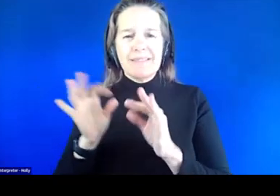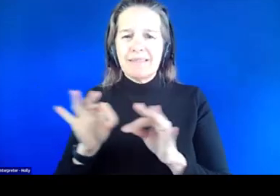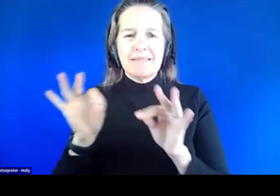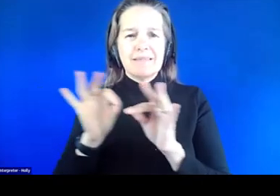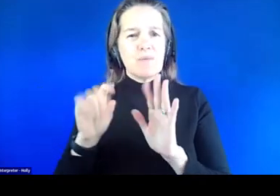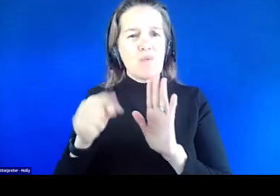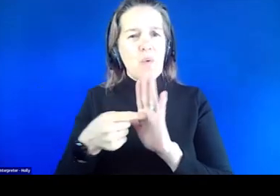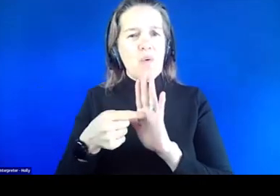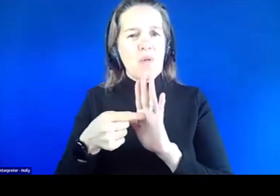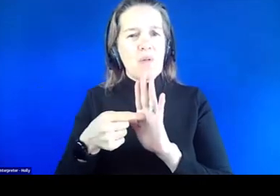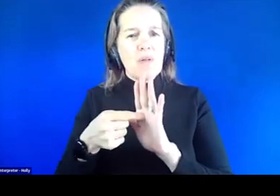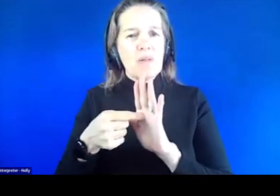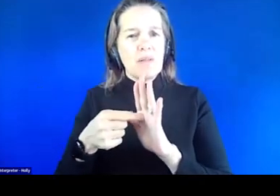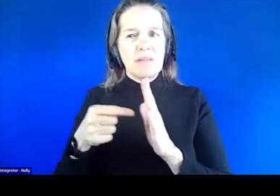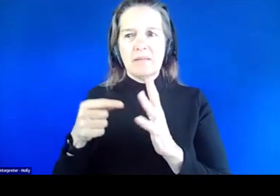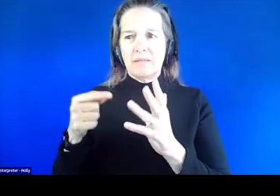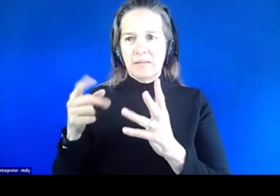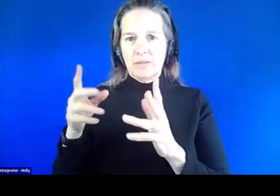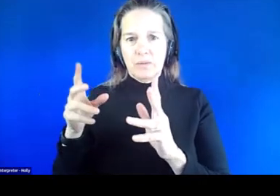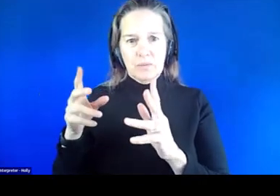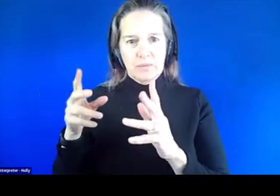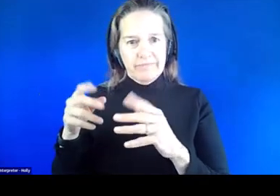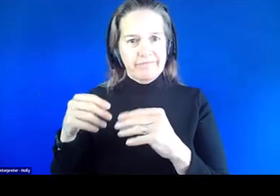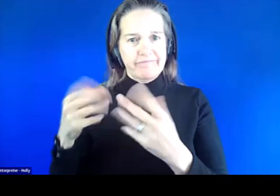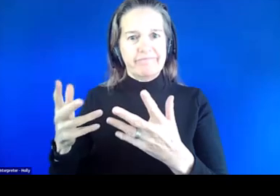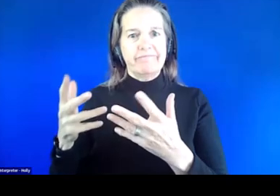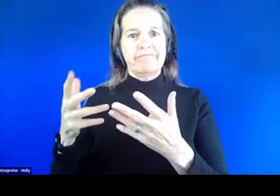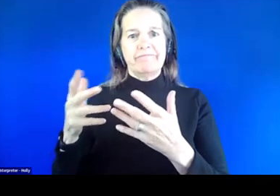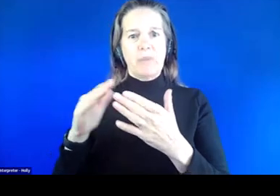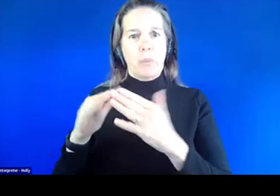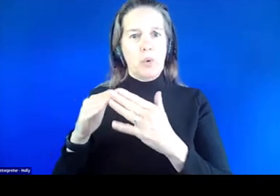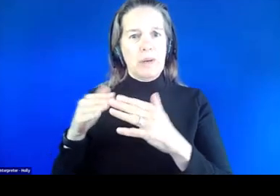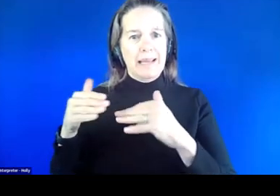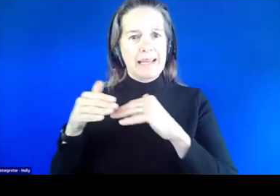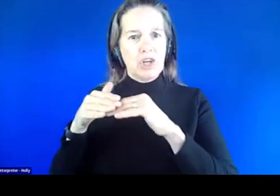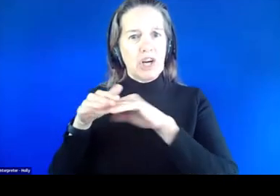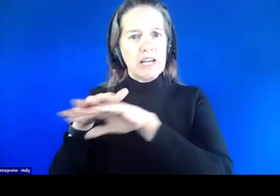this goal of community integration, which came about